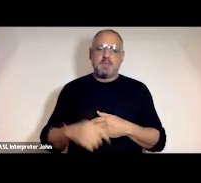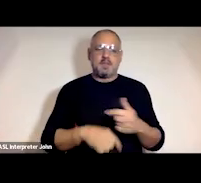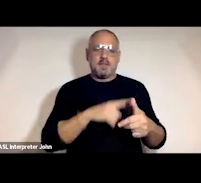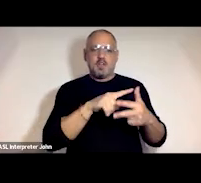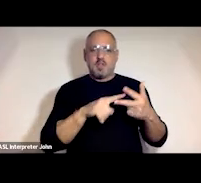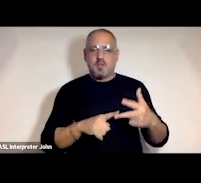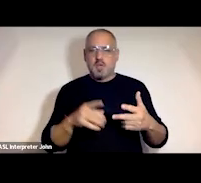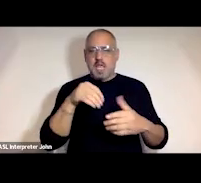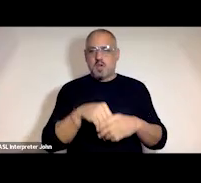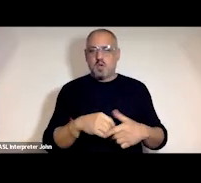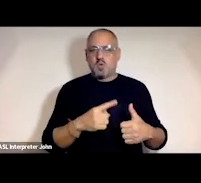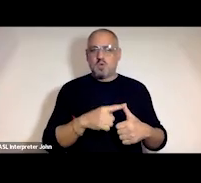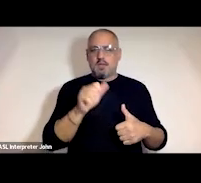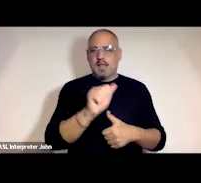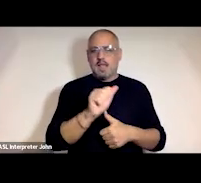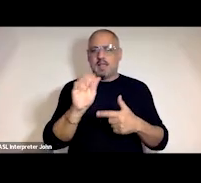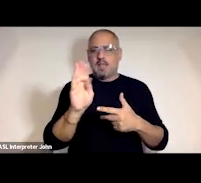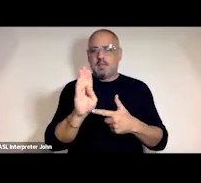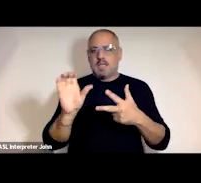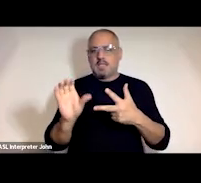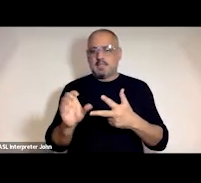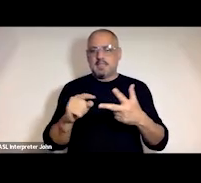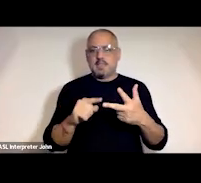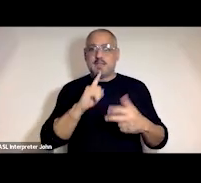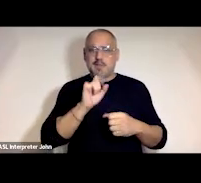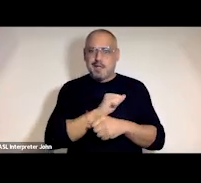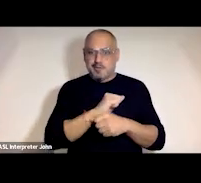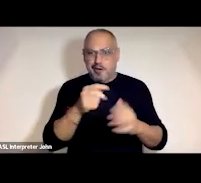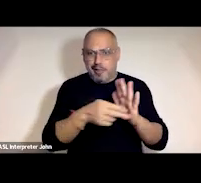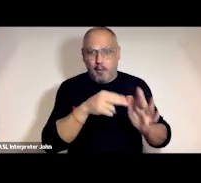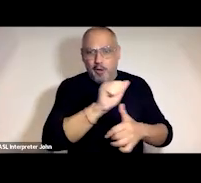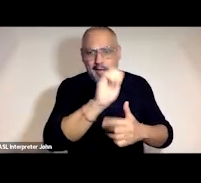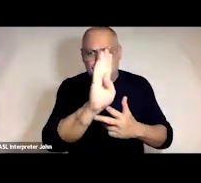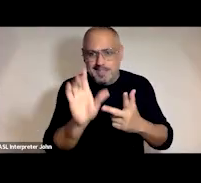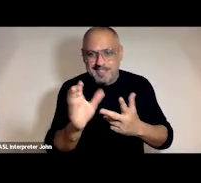include paragraphs A, B, and C, and they're literally labeled just like that, A, B, and C.